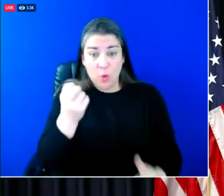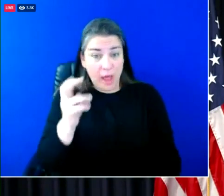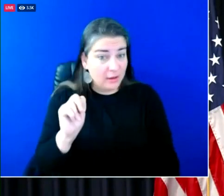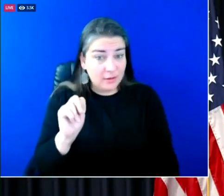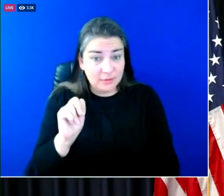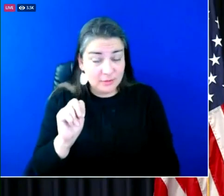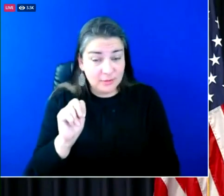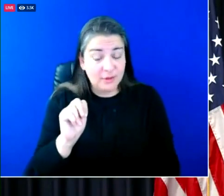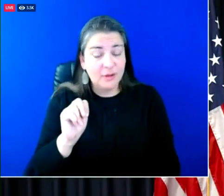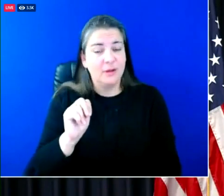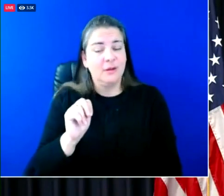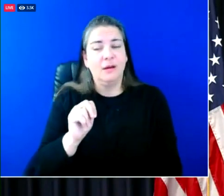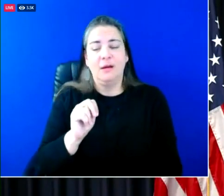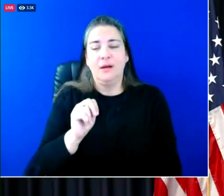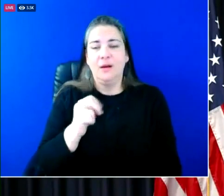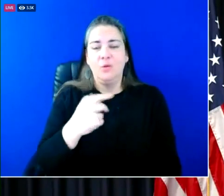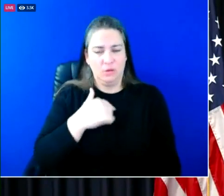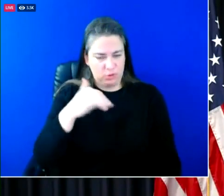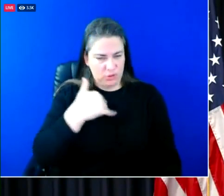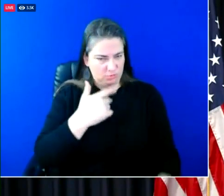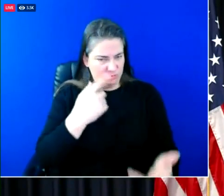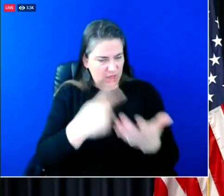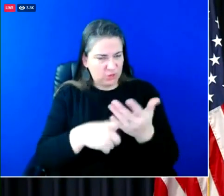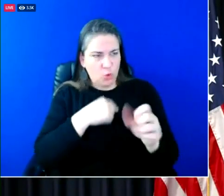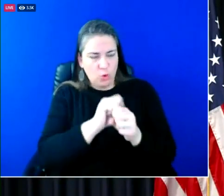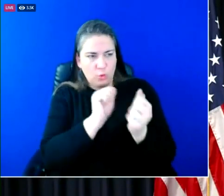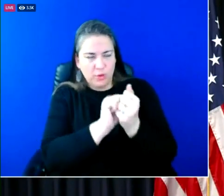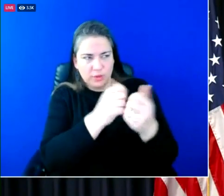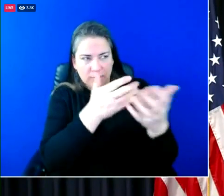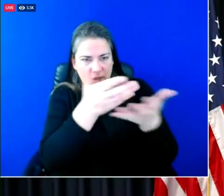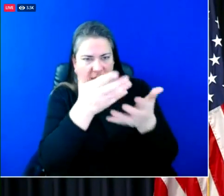those utility companies to be ready. So we don't anticipate people being